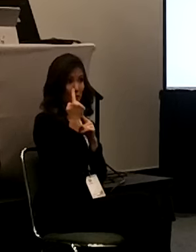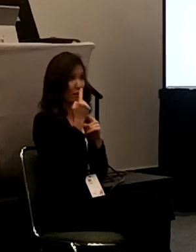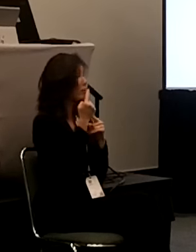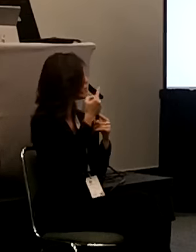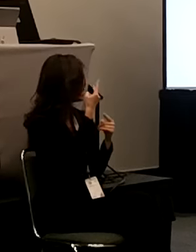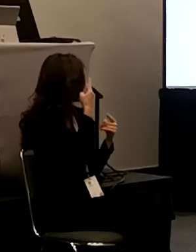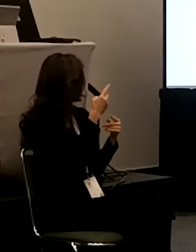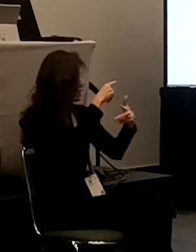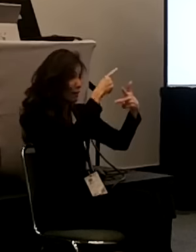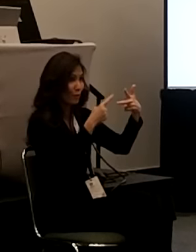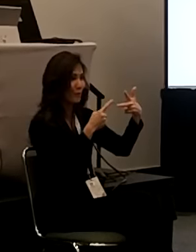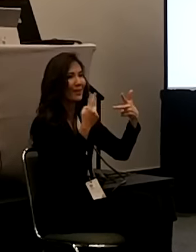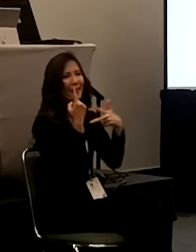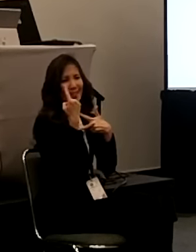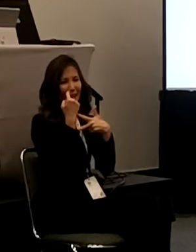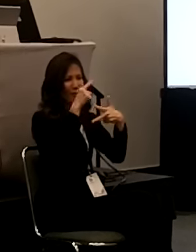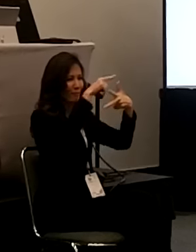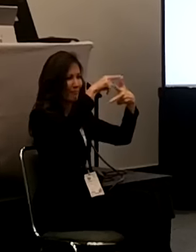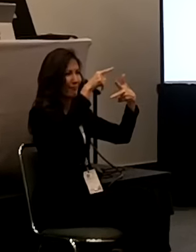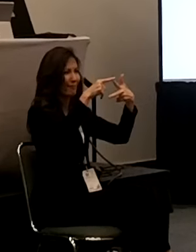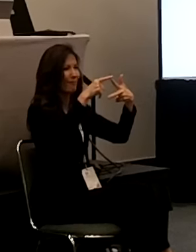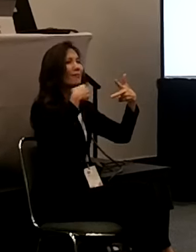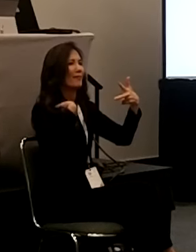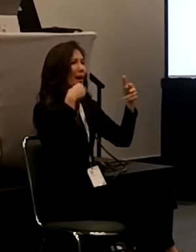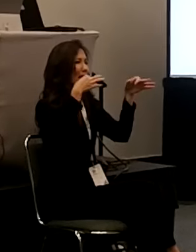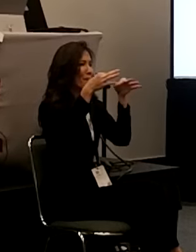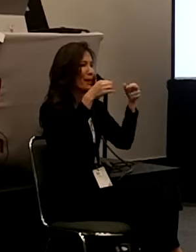the crowdsource thing is a little bit of a new thing.